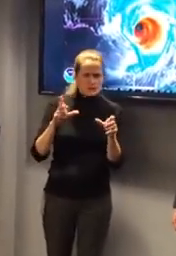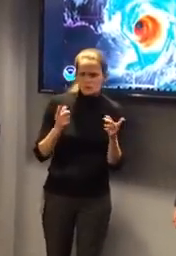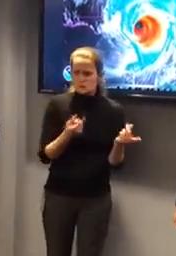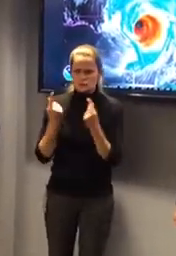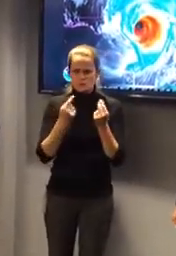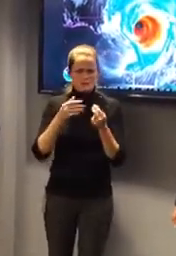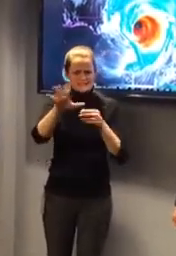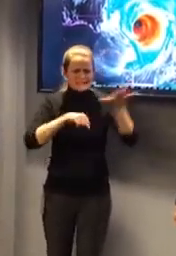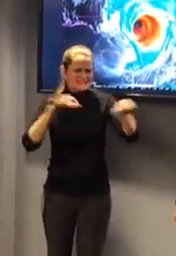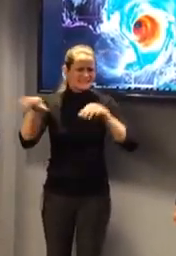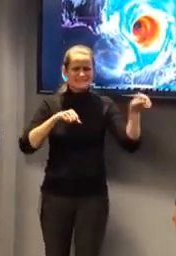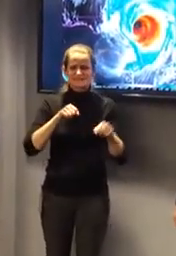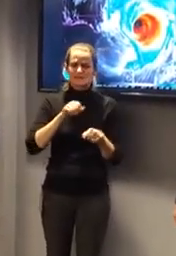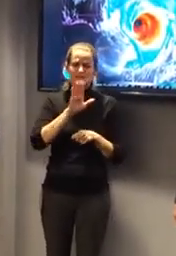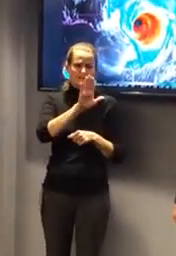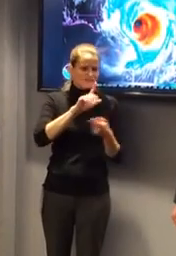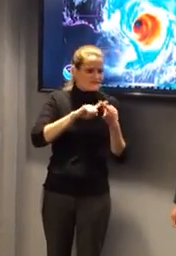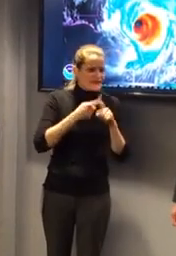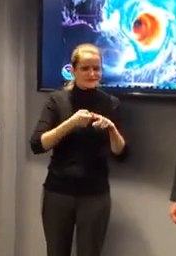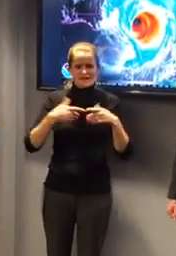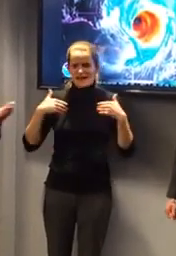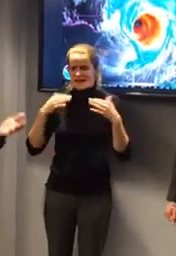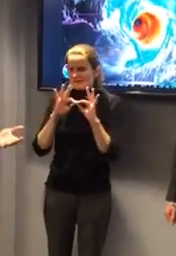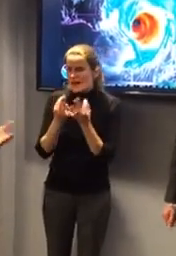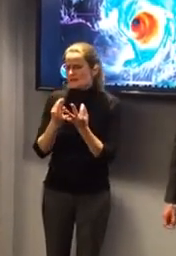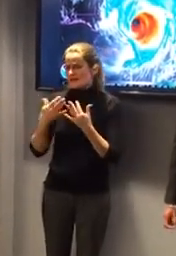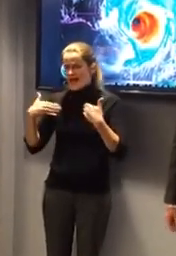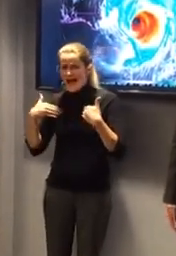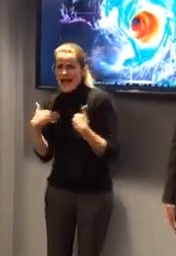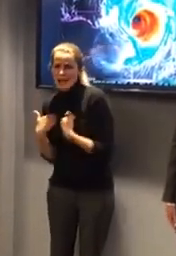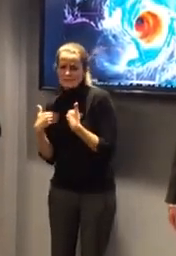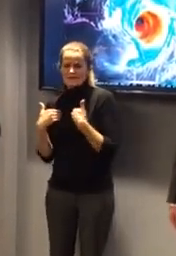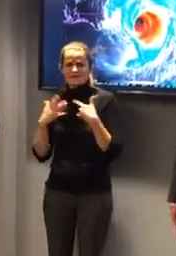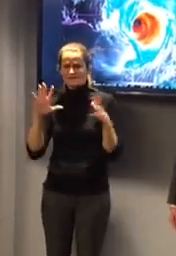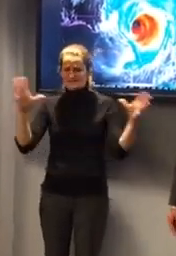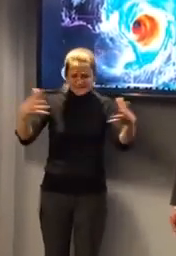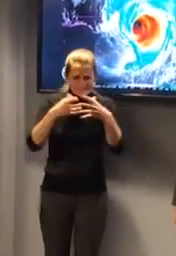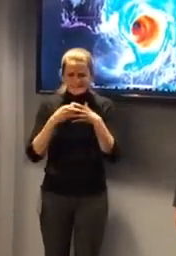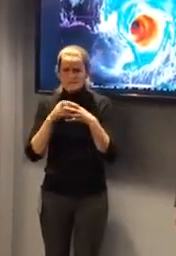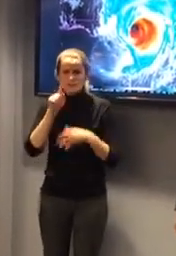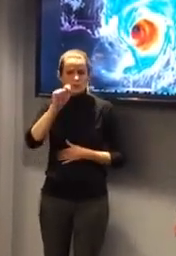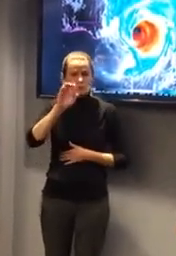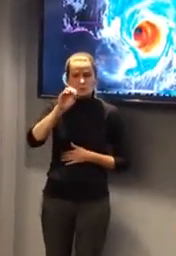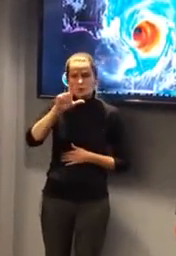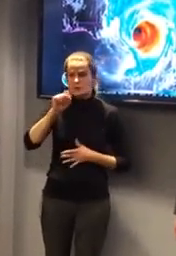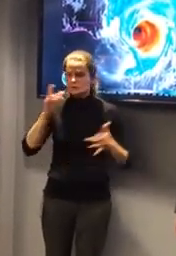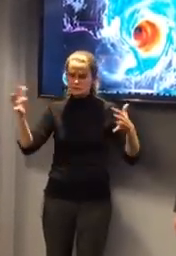Please get to safety and make sure you take advantage of those tools. Hurricanes.gov, and the FEMA app you can download as well.